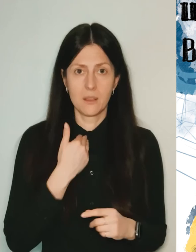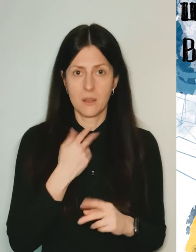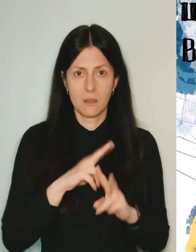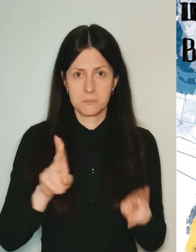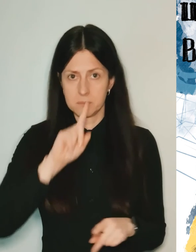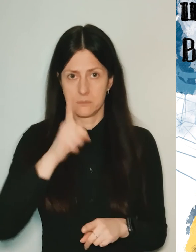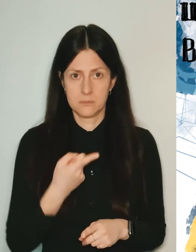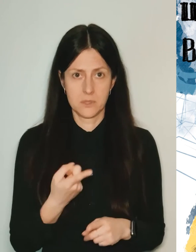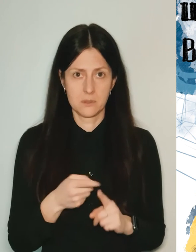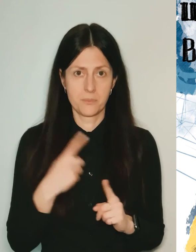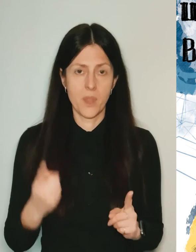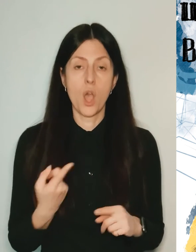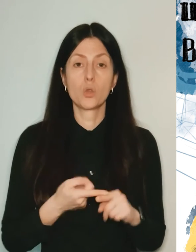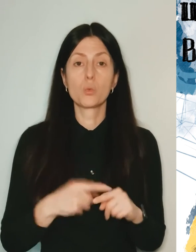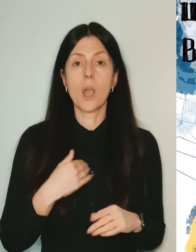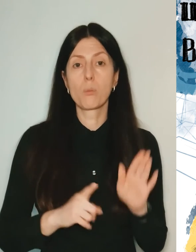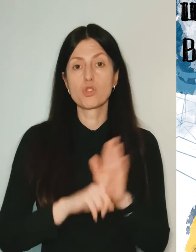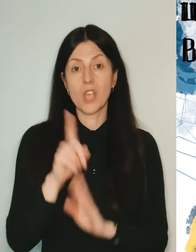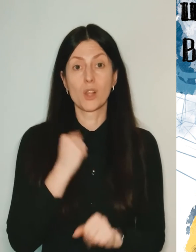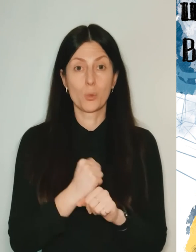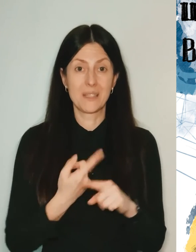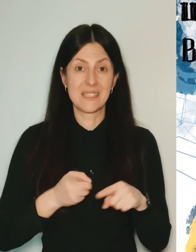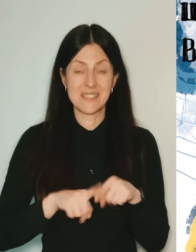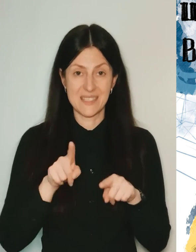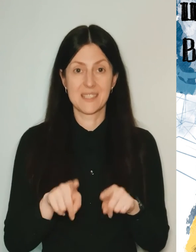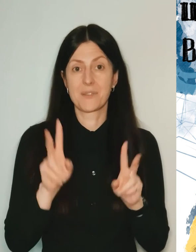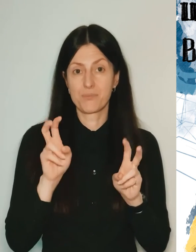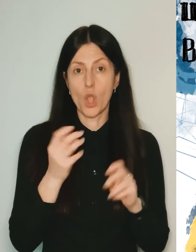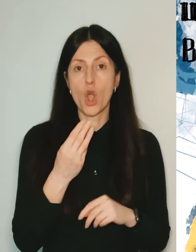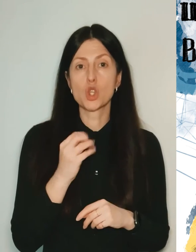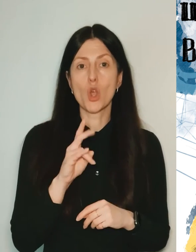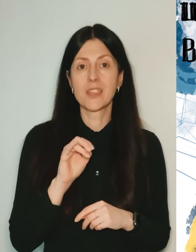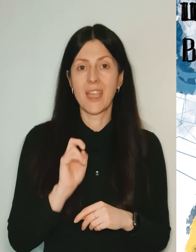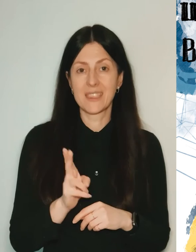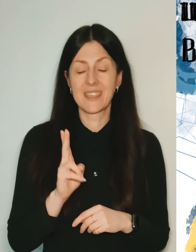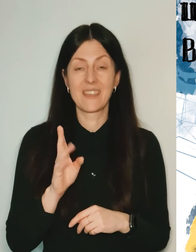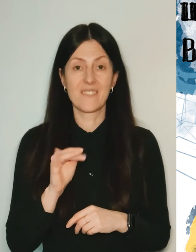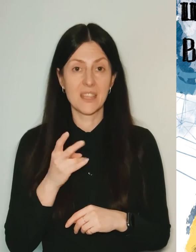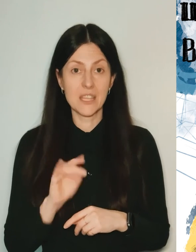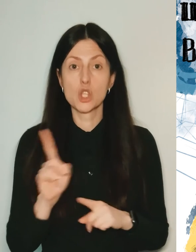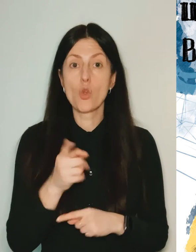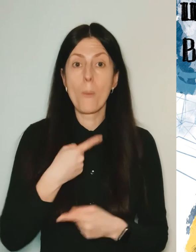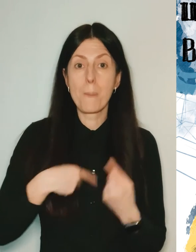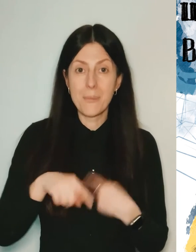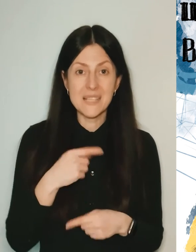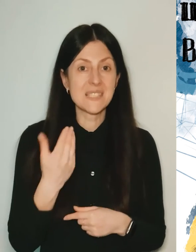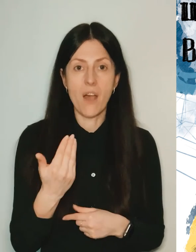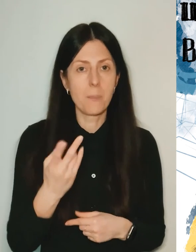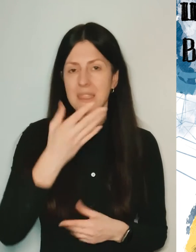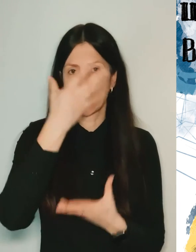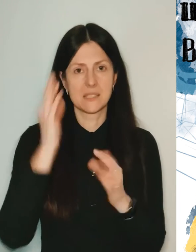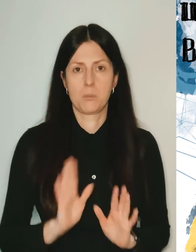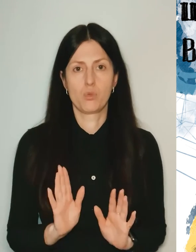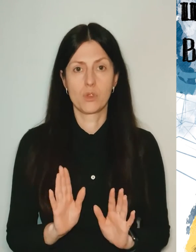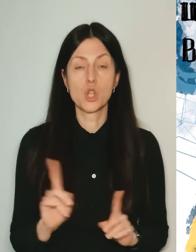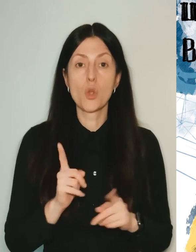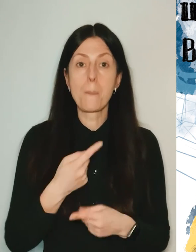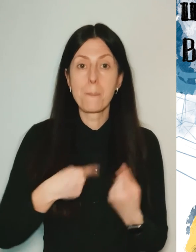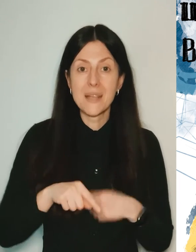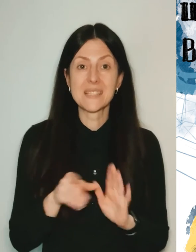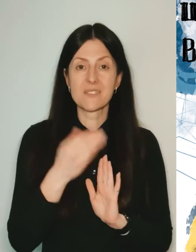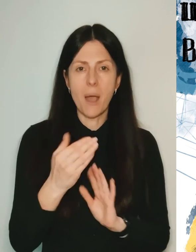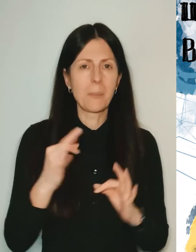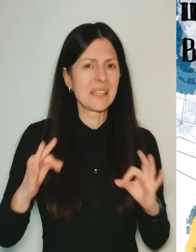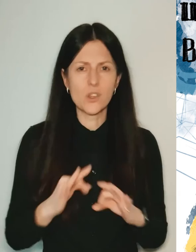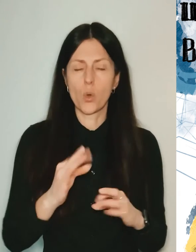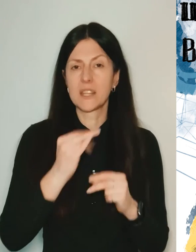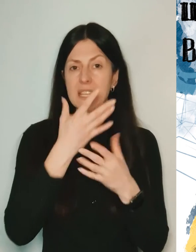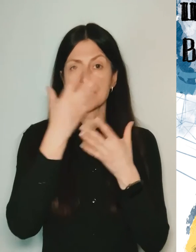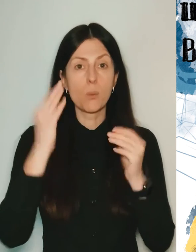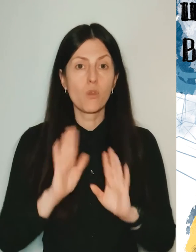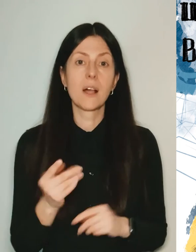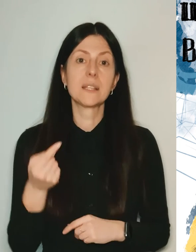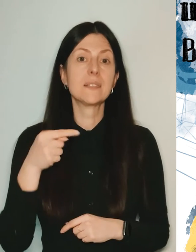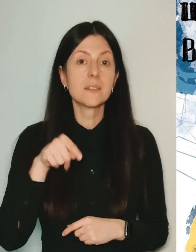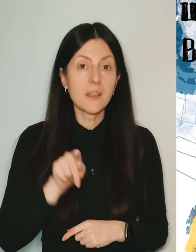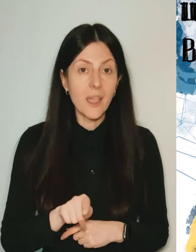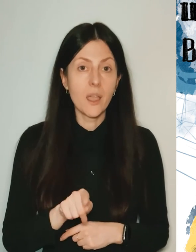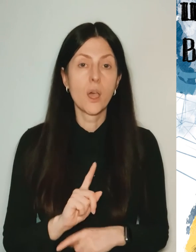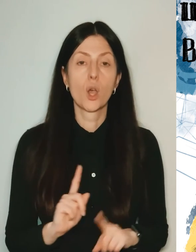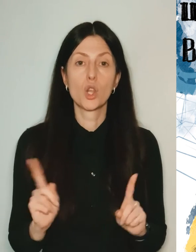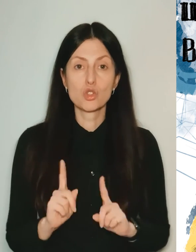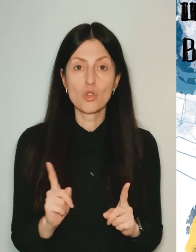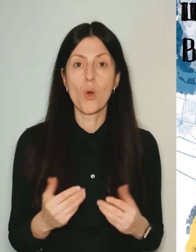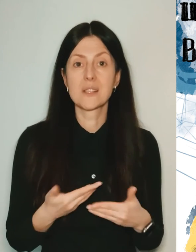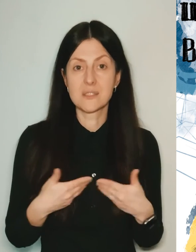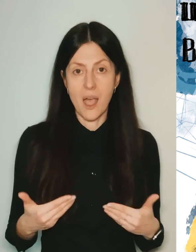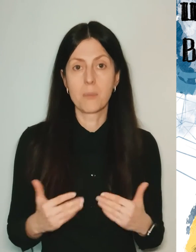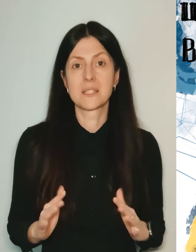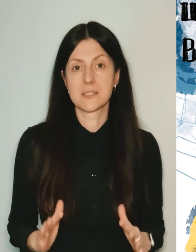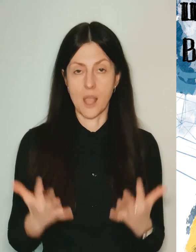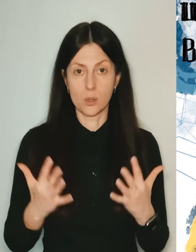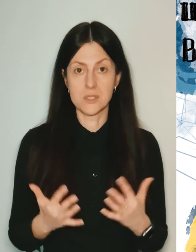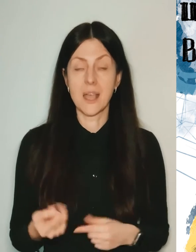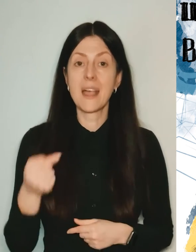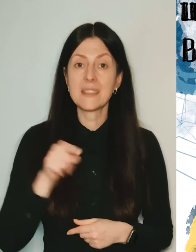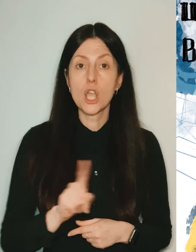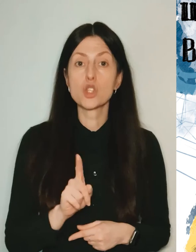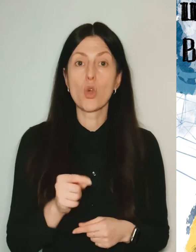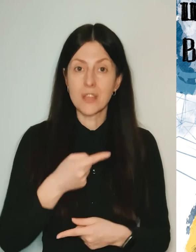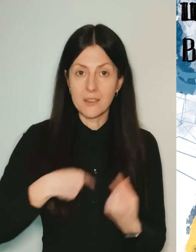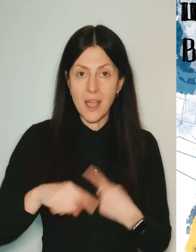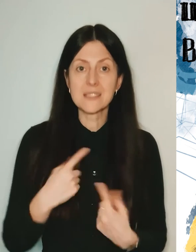So I decided to start making these diaries of the war so that you and I would never forget, so that you and I would never forget what happened to us, that we were attacked,